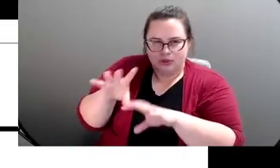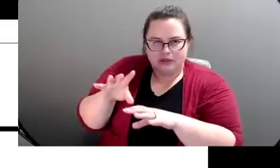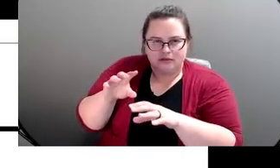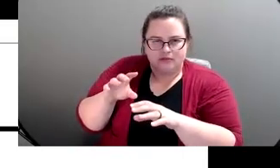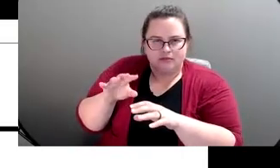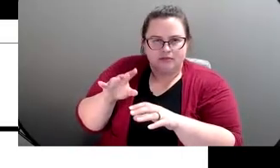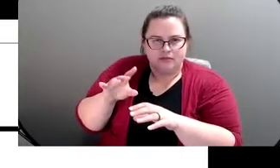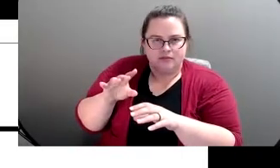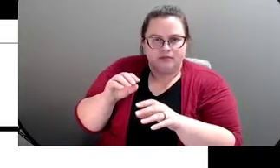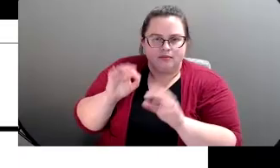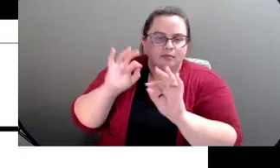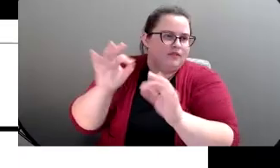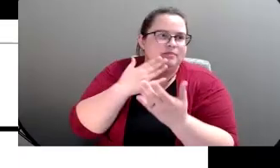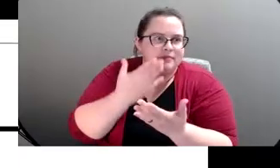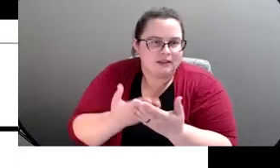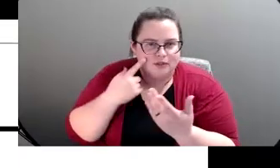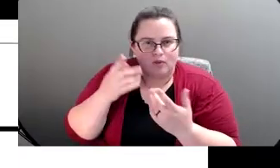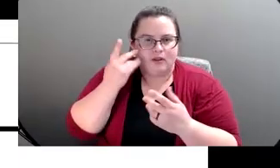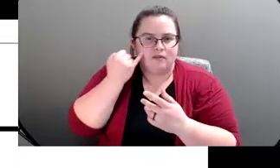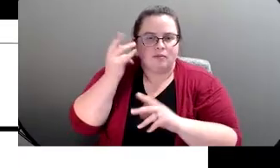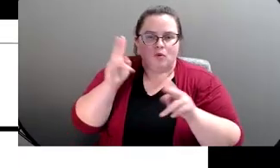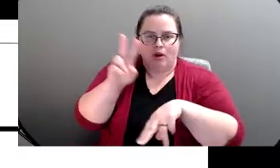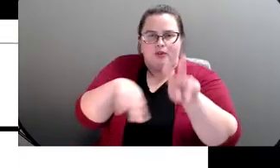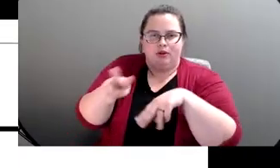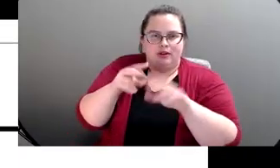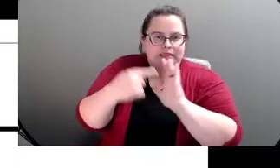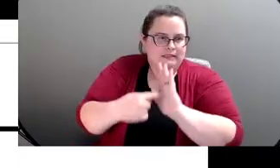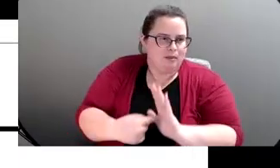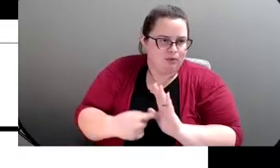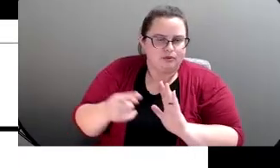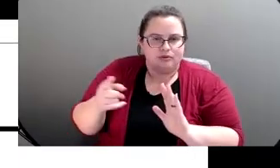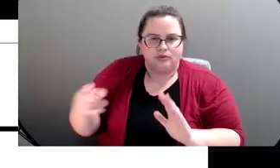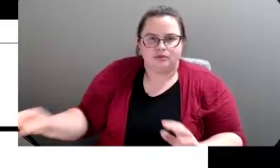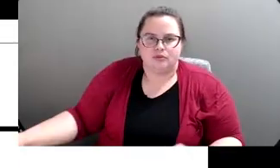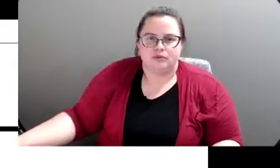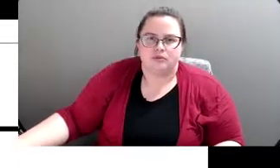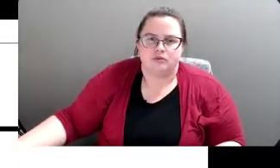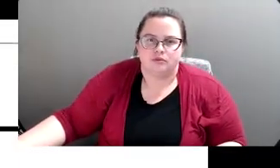Maybe. Yeah. Okay. There you go. Okay.